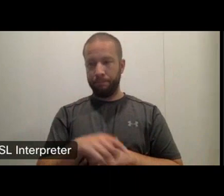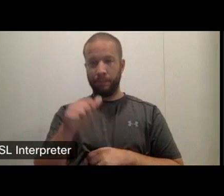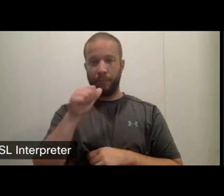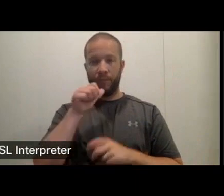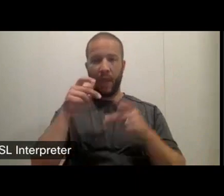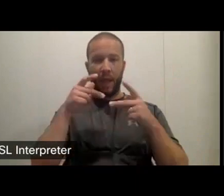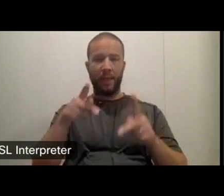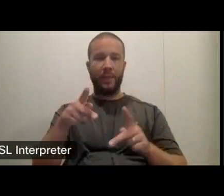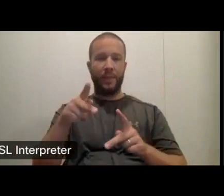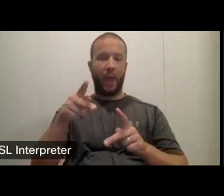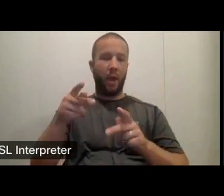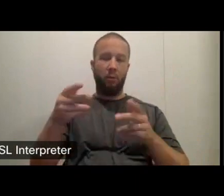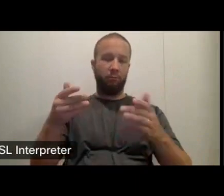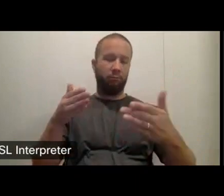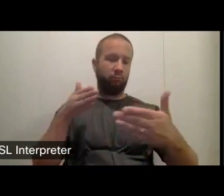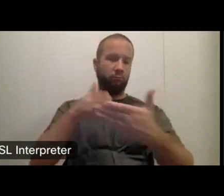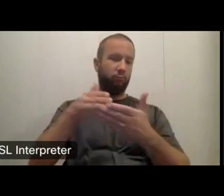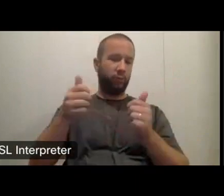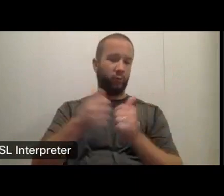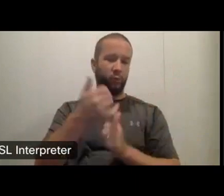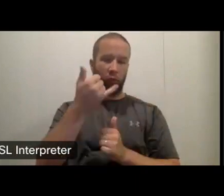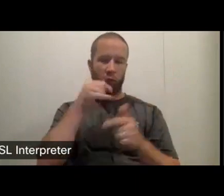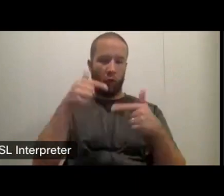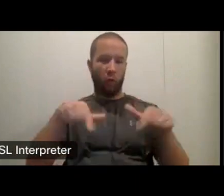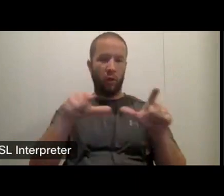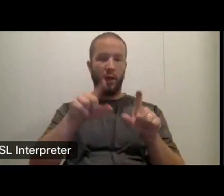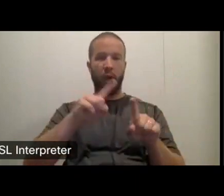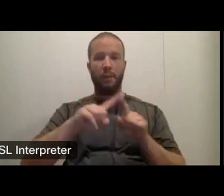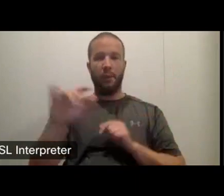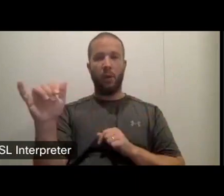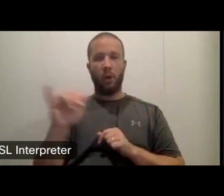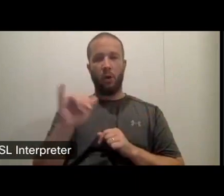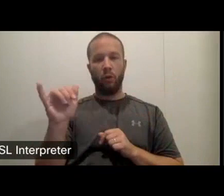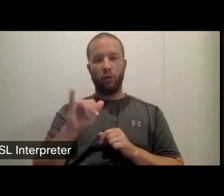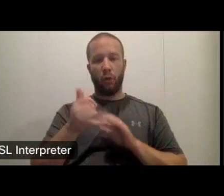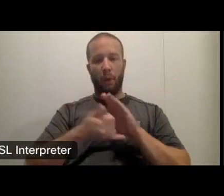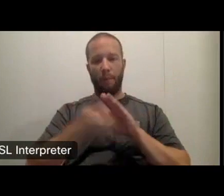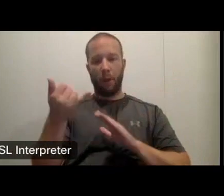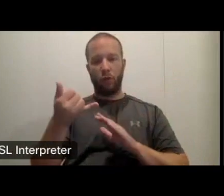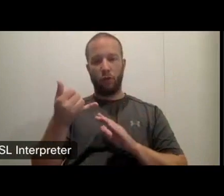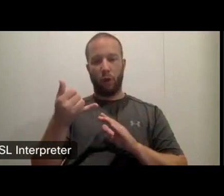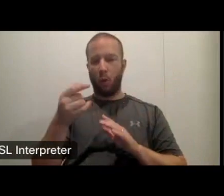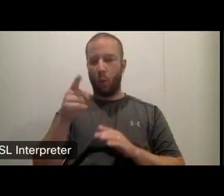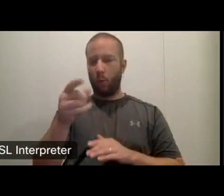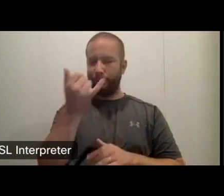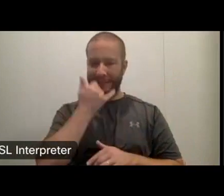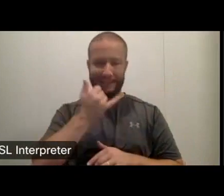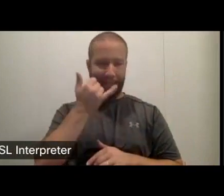an operational issue for circulator but also by by uh Metro wamara this is also an issue that's been